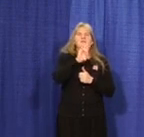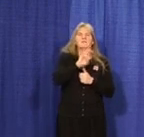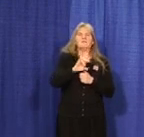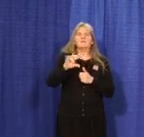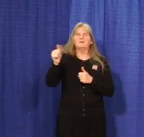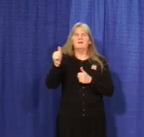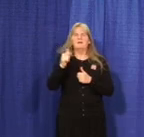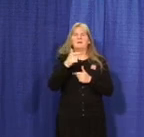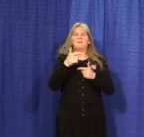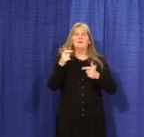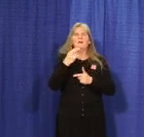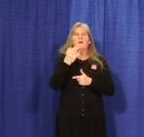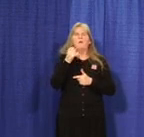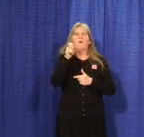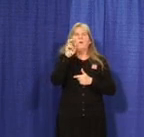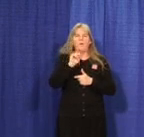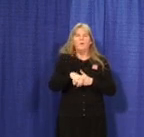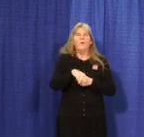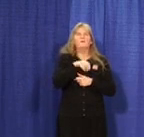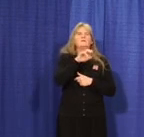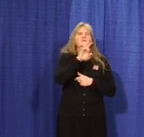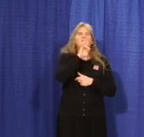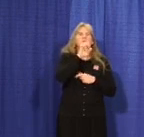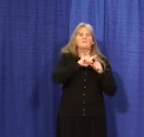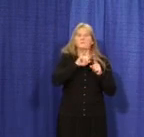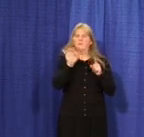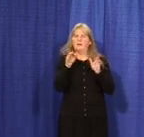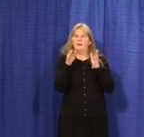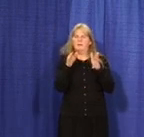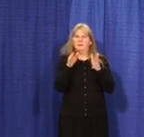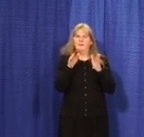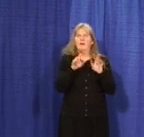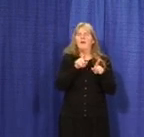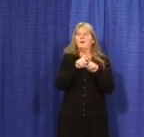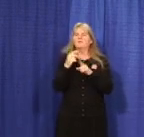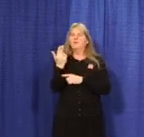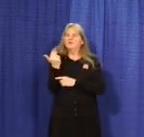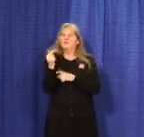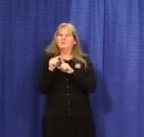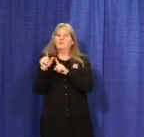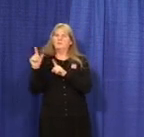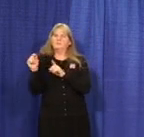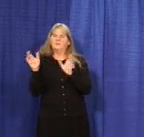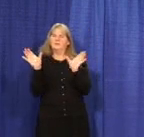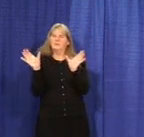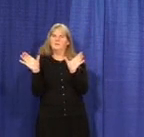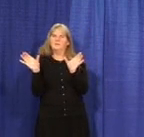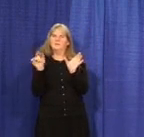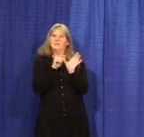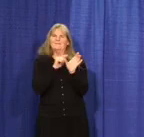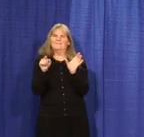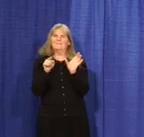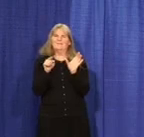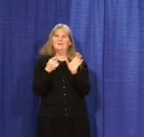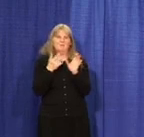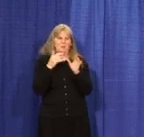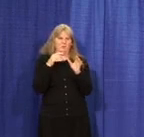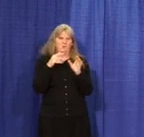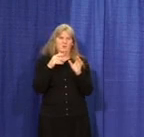Big Horn Motel October 9th -- seventh or ninth and 13th through 20th. That is a change from the original dates of October 16th.